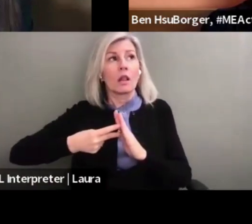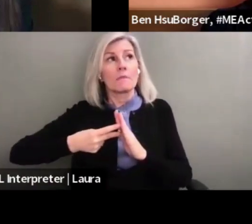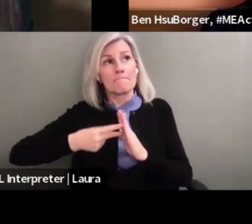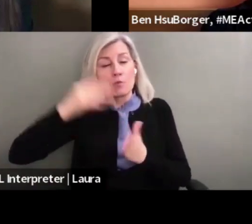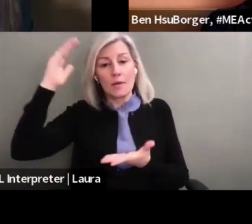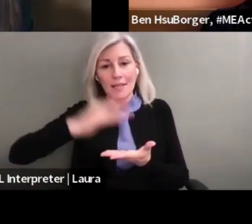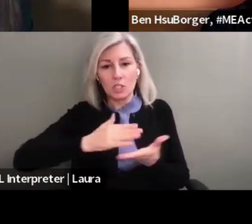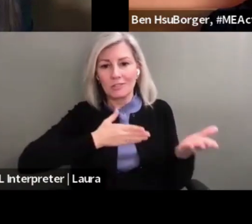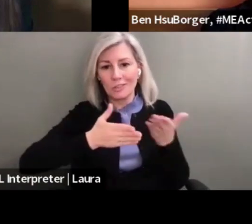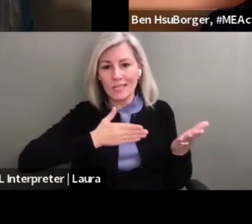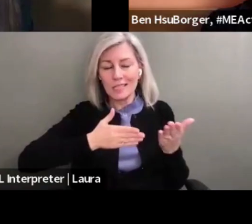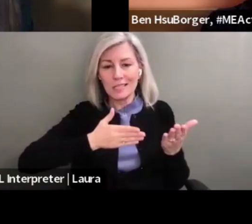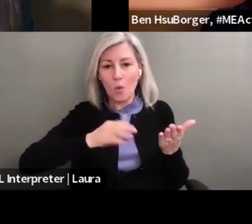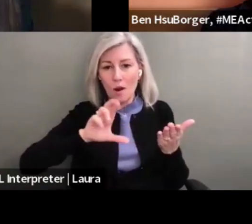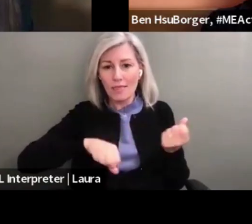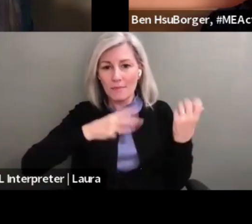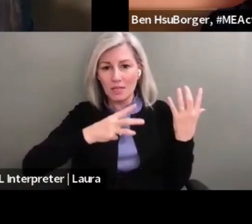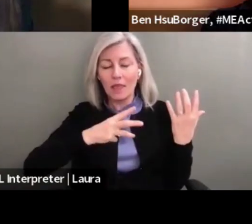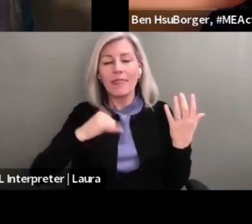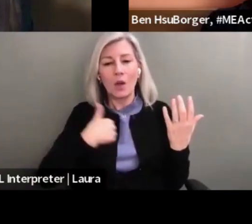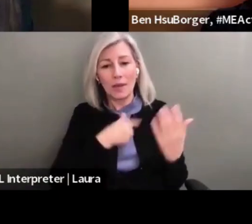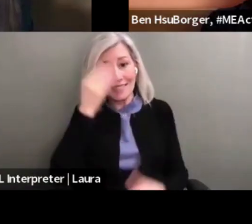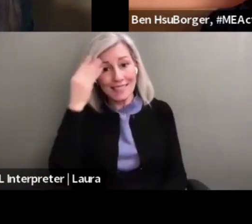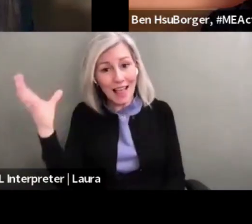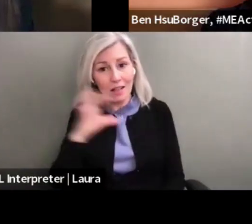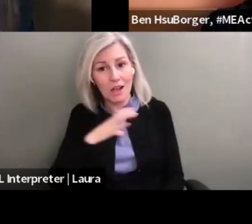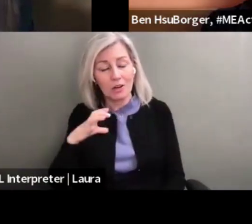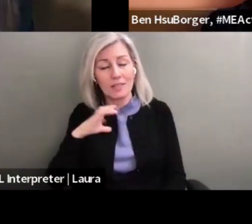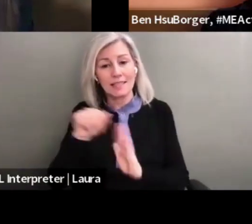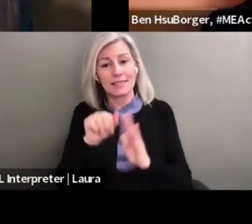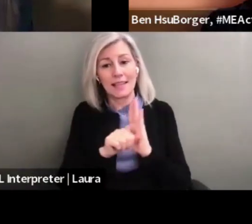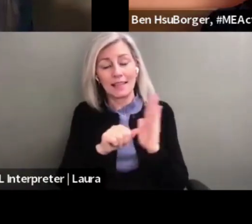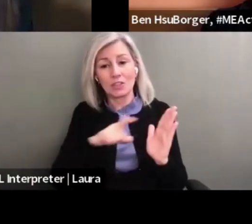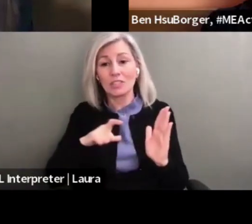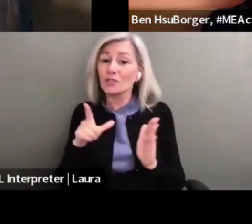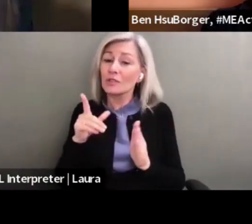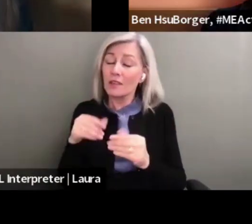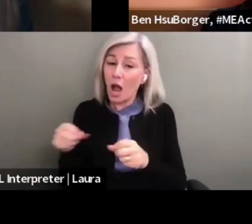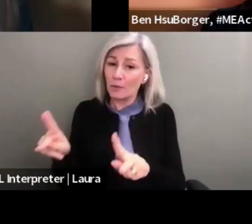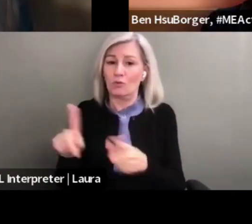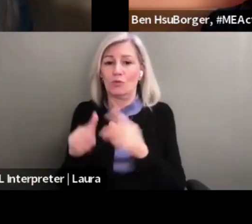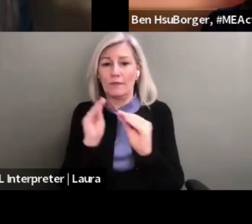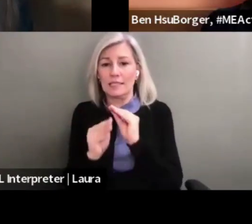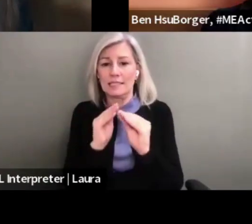been made and how we can fix those changes to give them the supports and services they need.